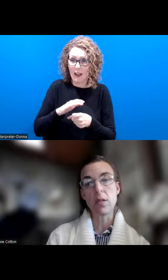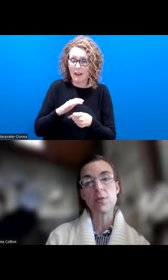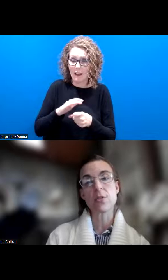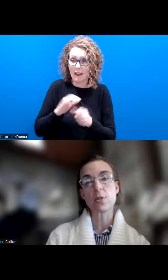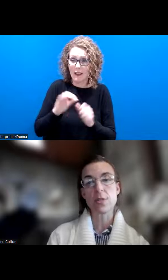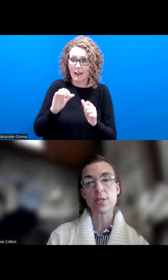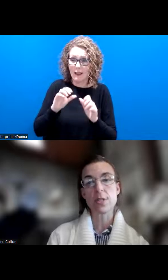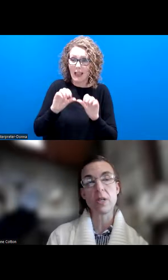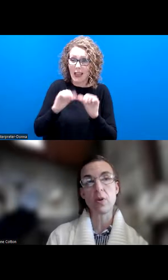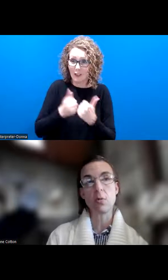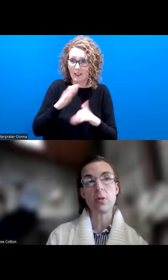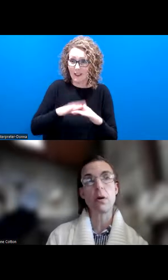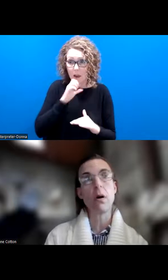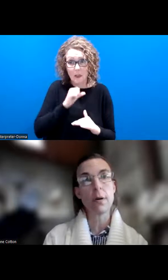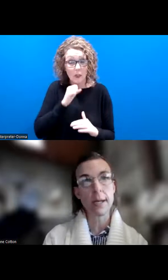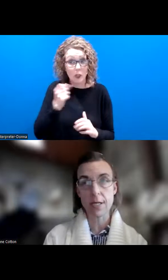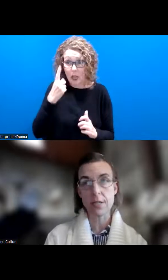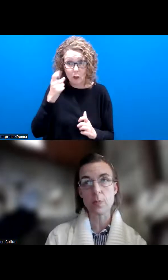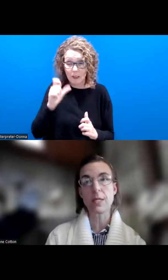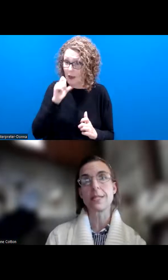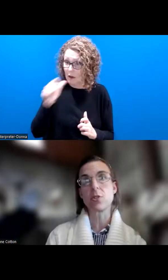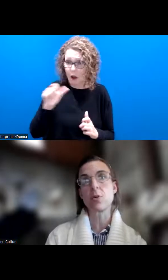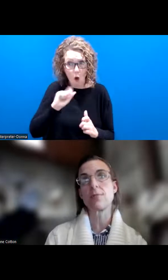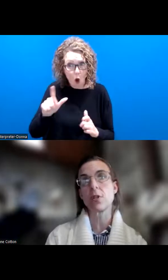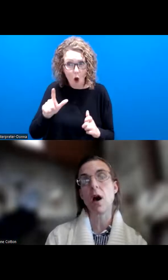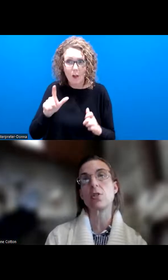to need care. It's happening